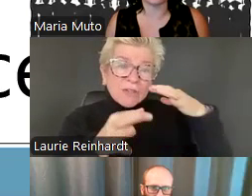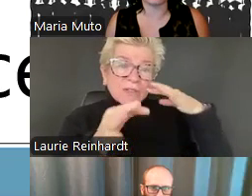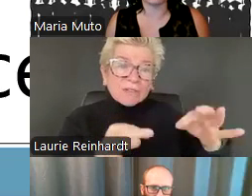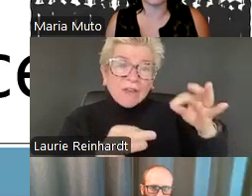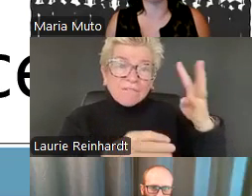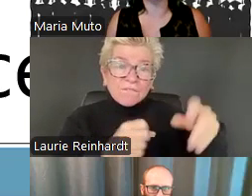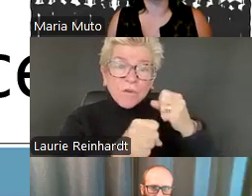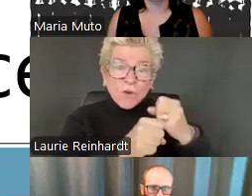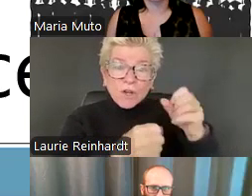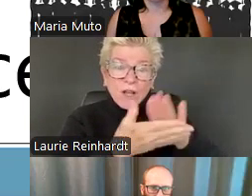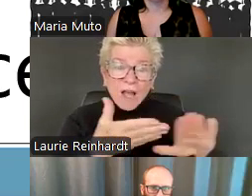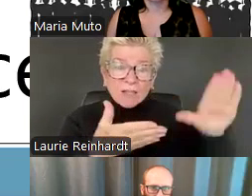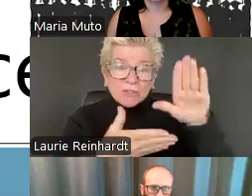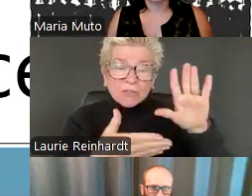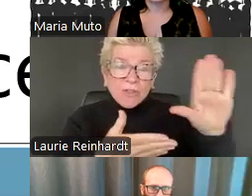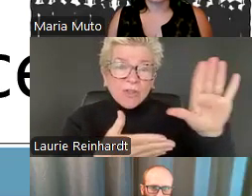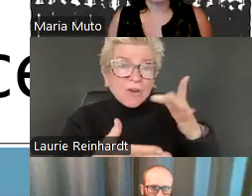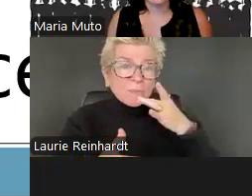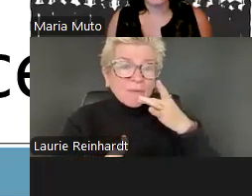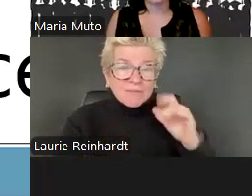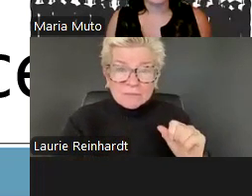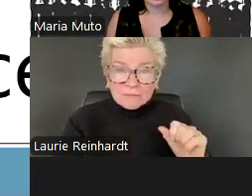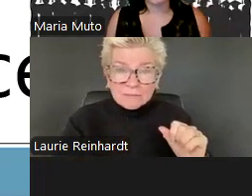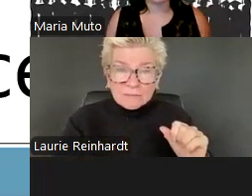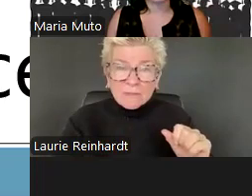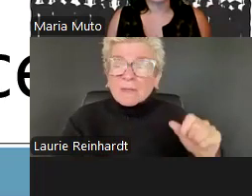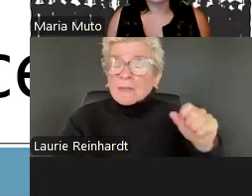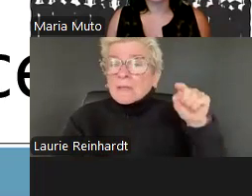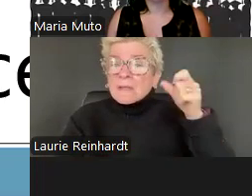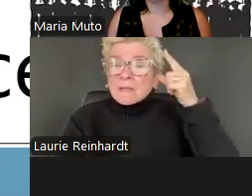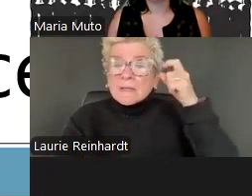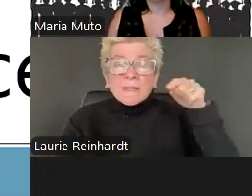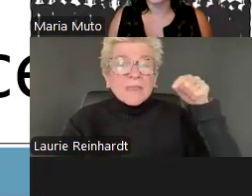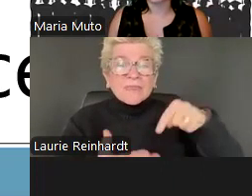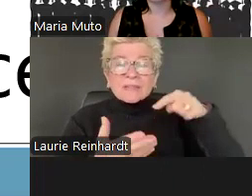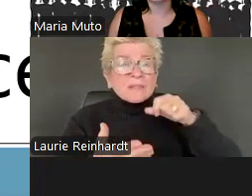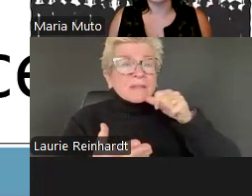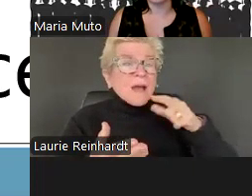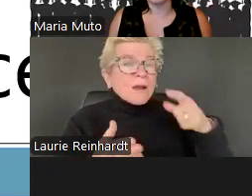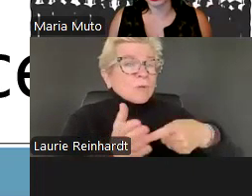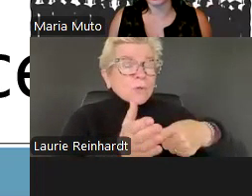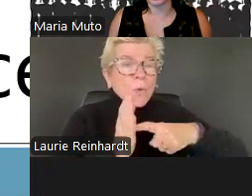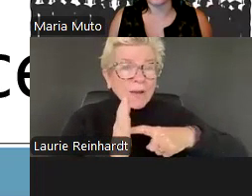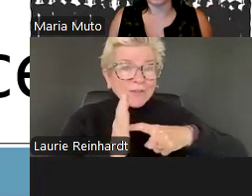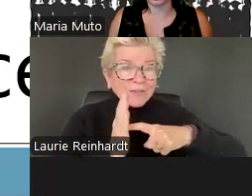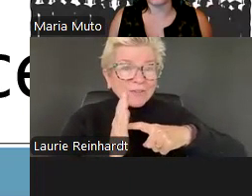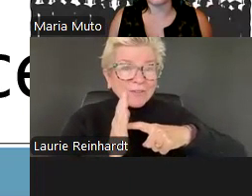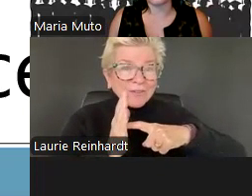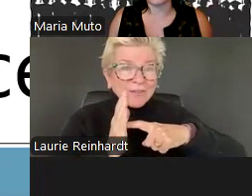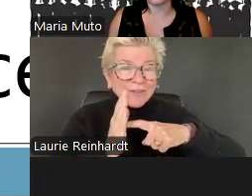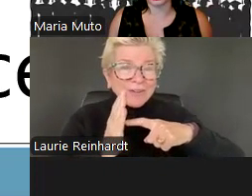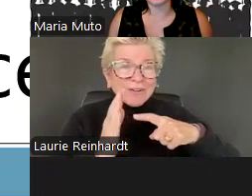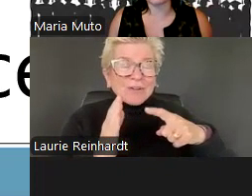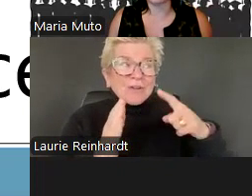the route for them. These are not absolutely required to be these credits; they don't have